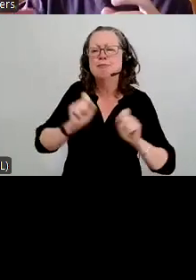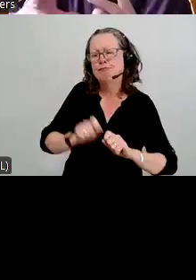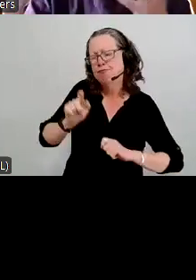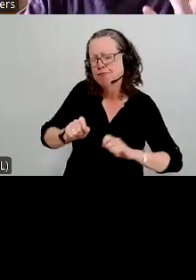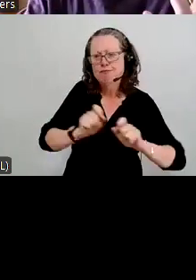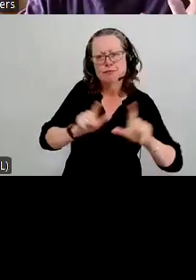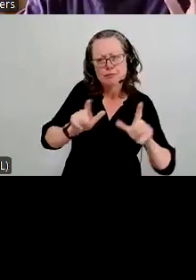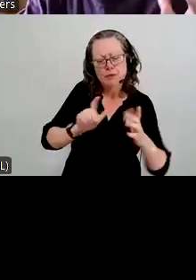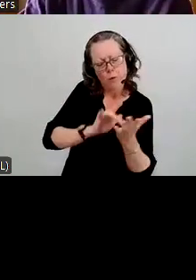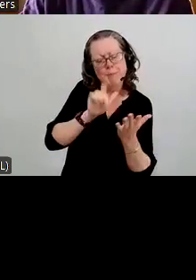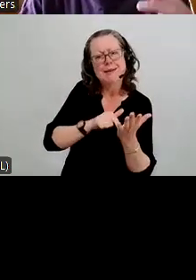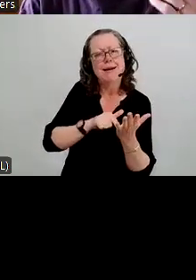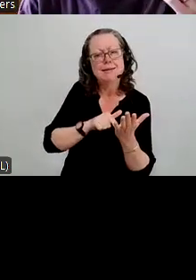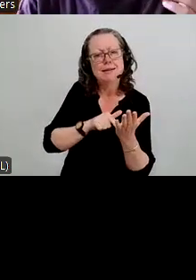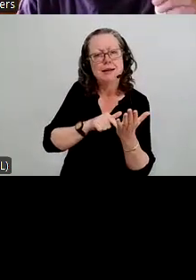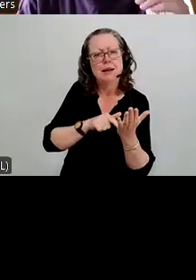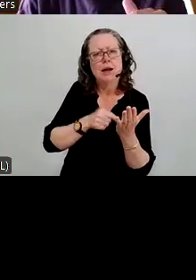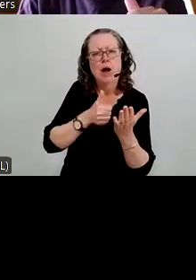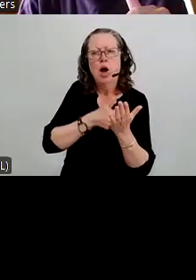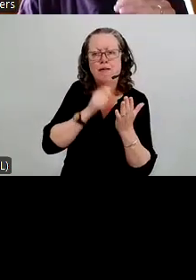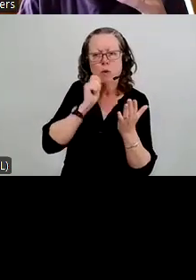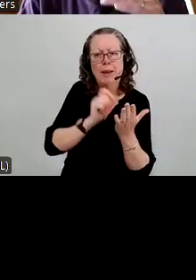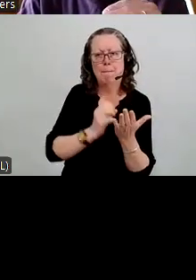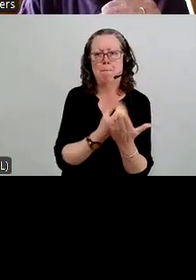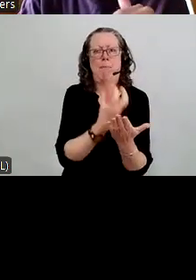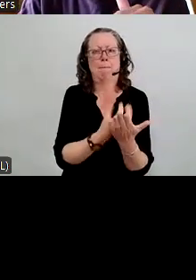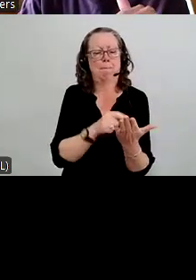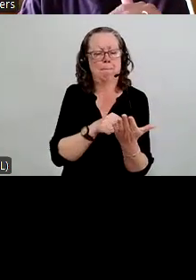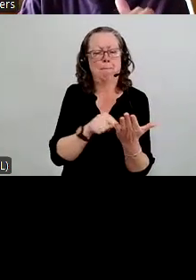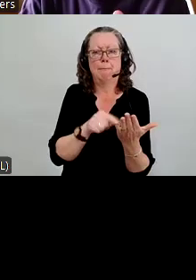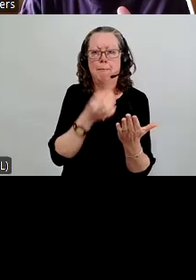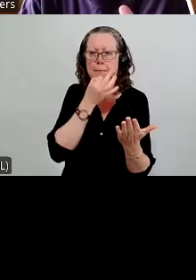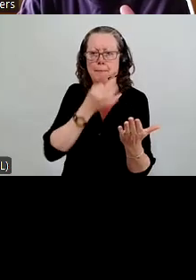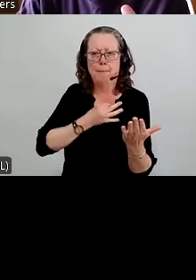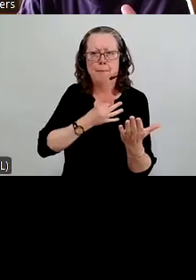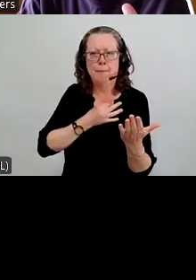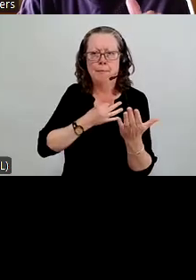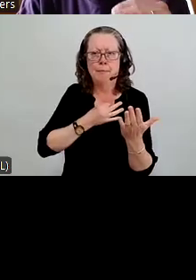and it'll talk about cookies. I want to ask you a question about how you feel about cookies.